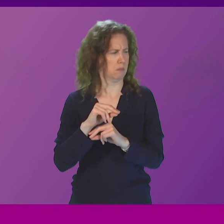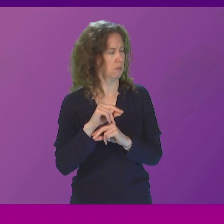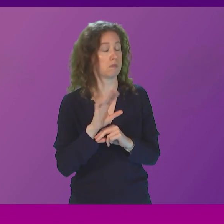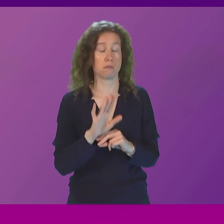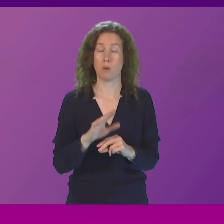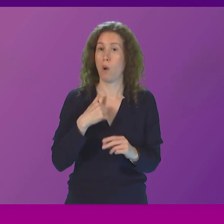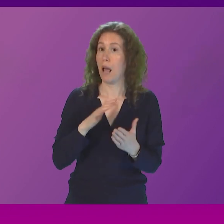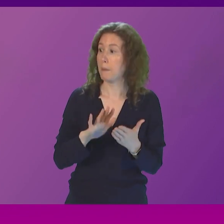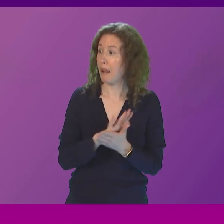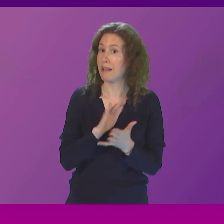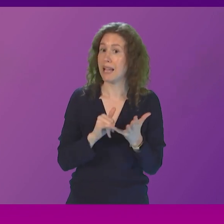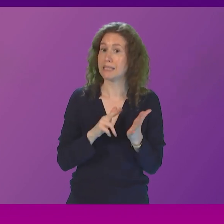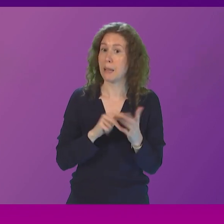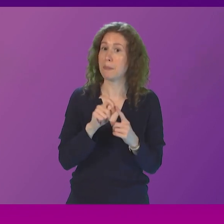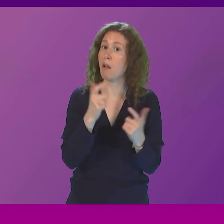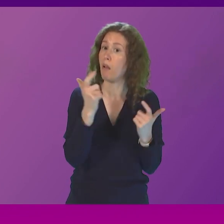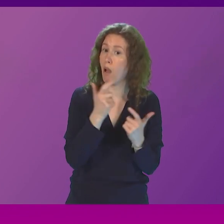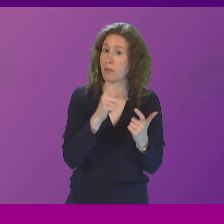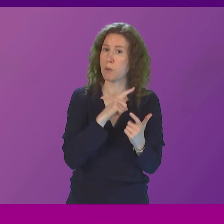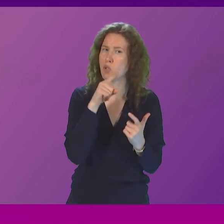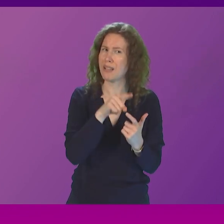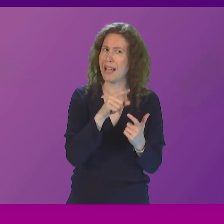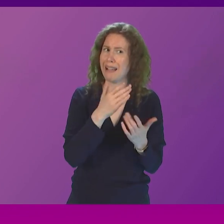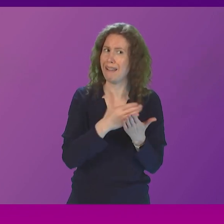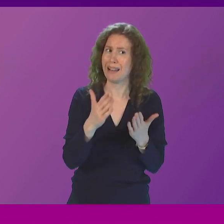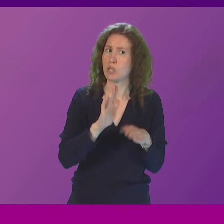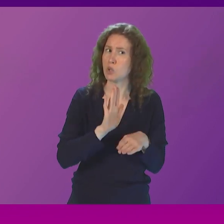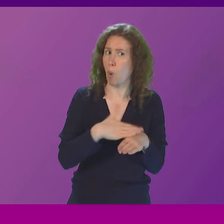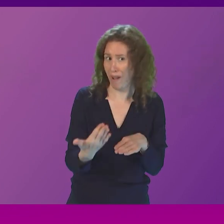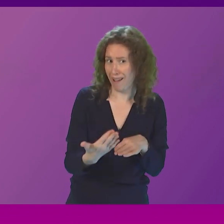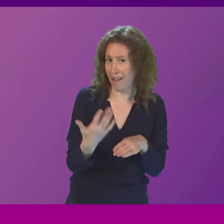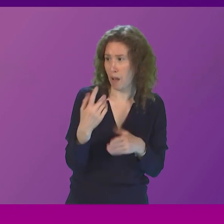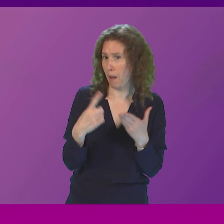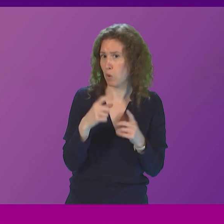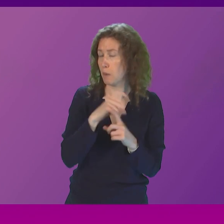I am glad that the SNP members are laughing—it shows that they clearly do not care about community pharmacists.